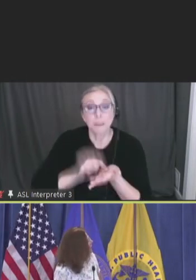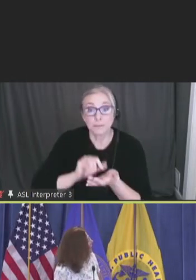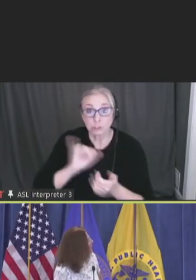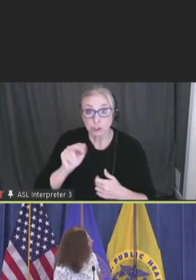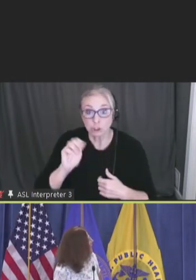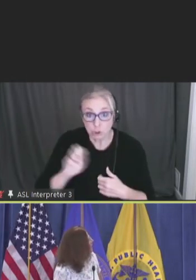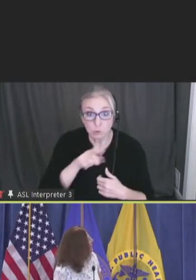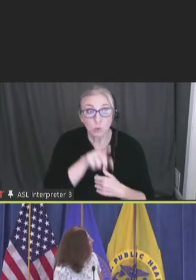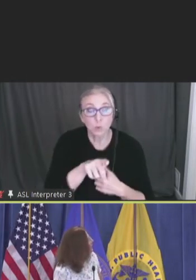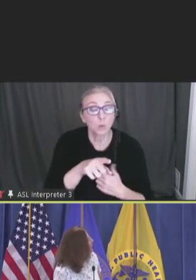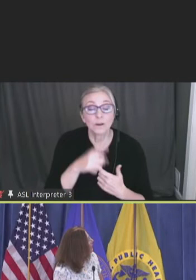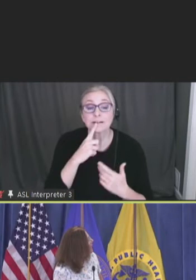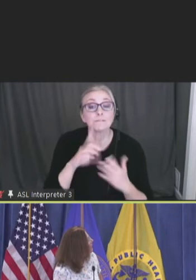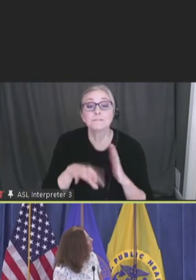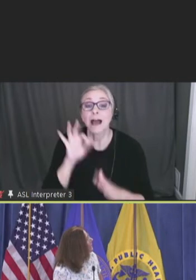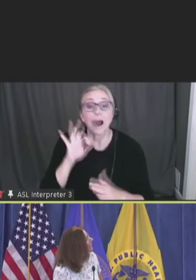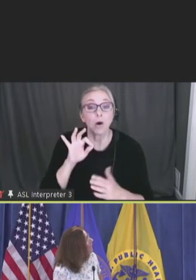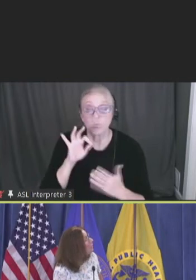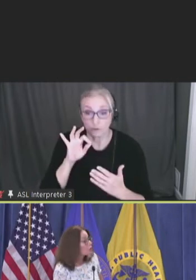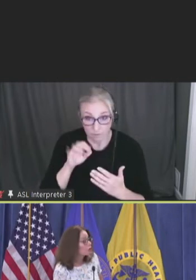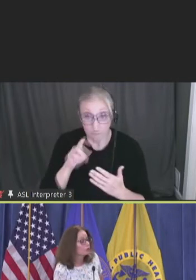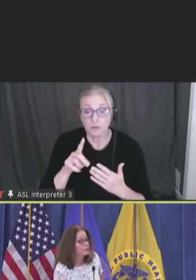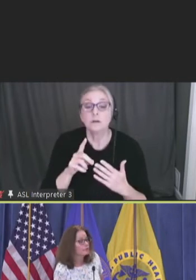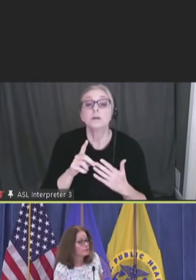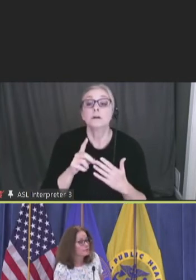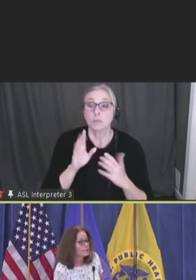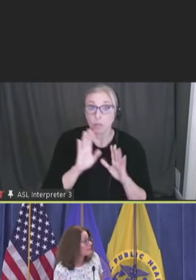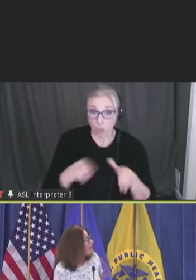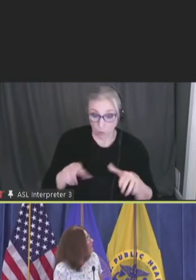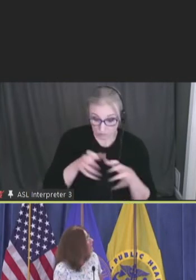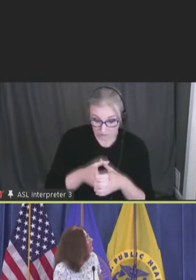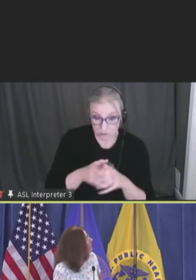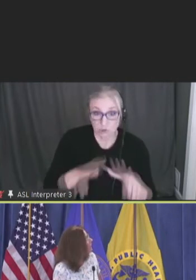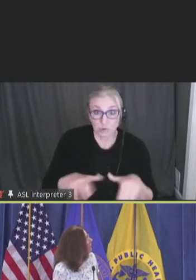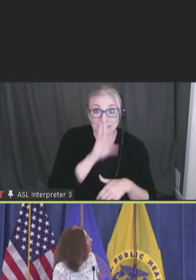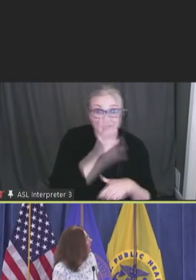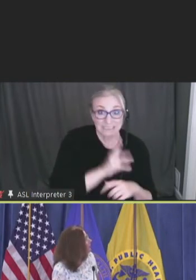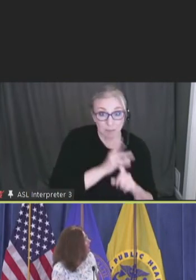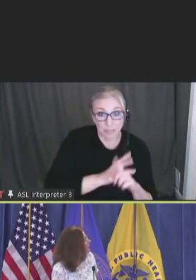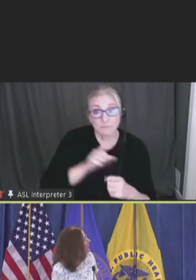What this said was that what we found was that among children 6 months to 4 to 5 years,